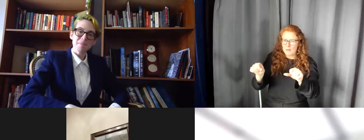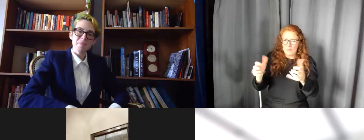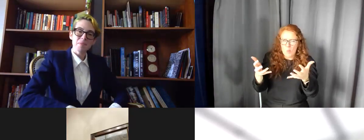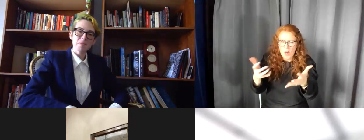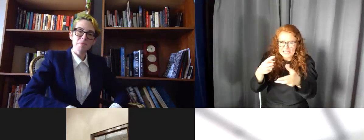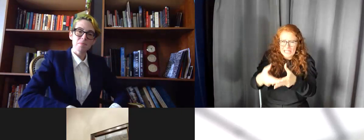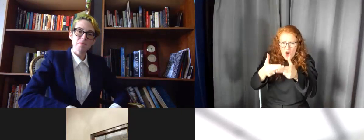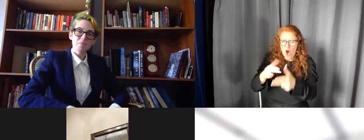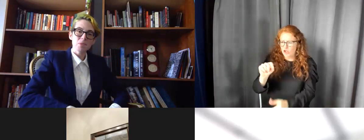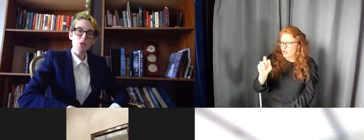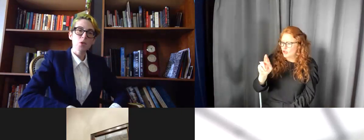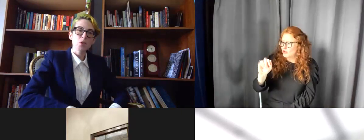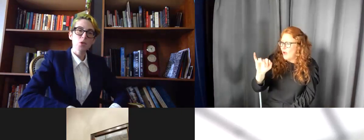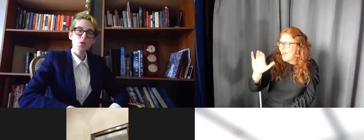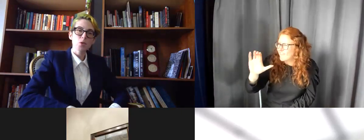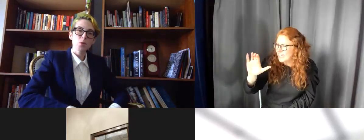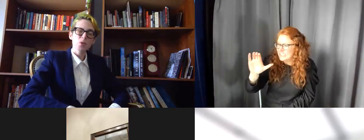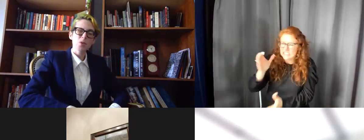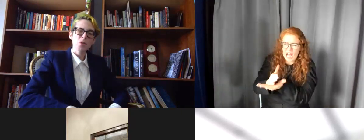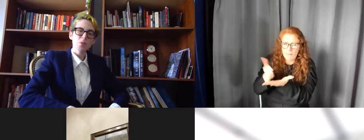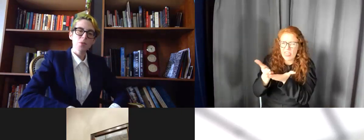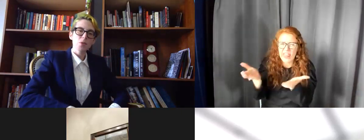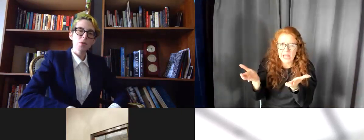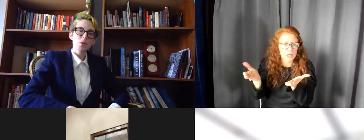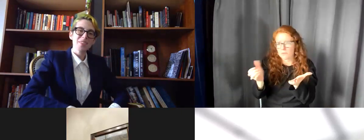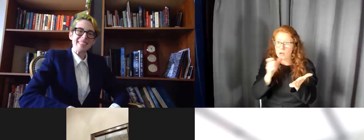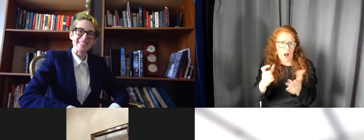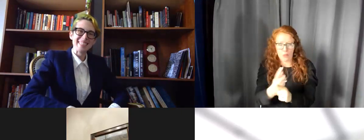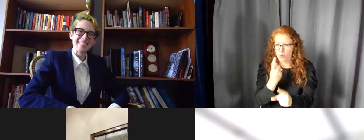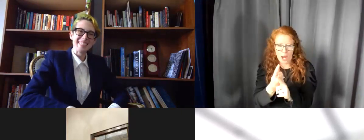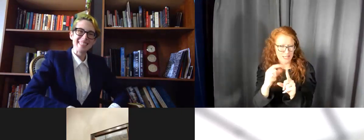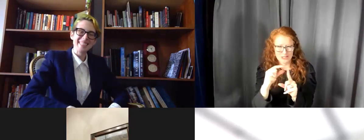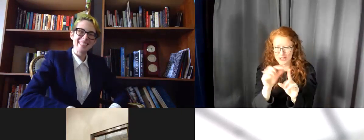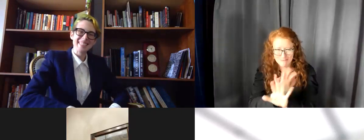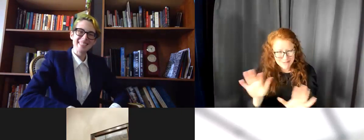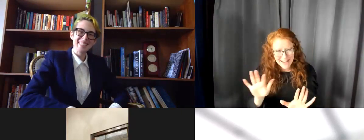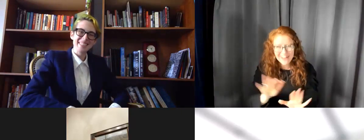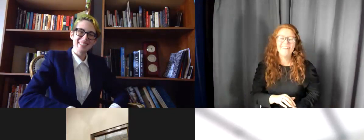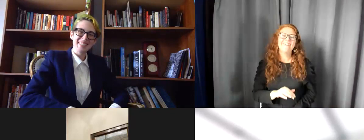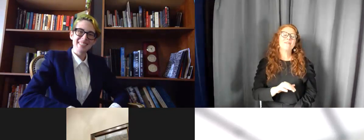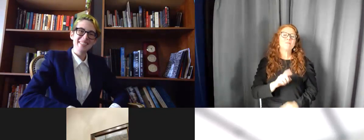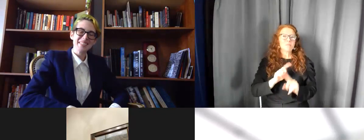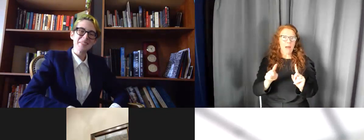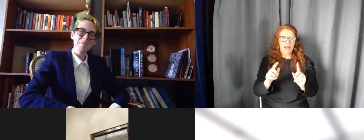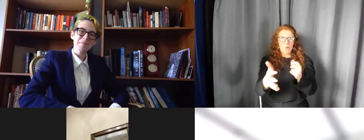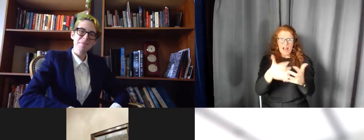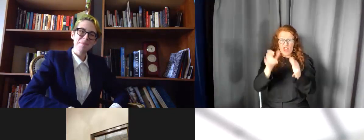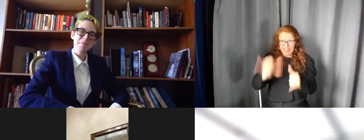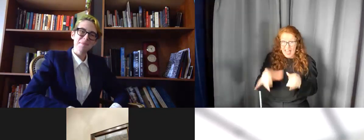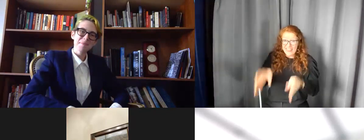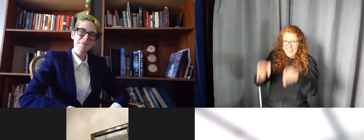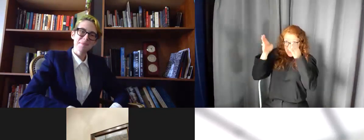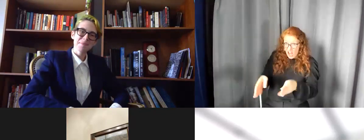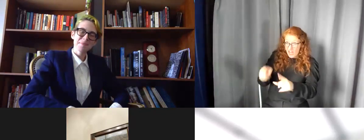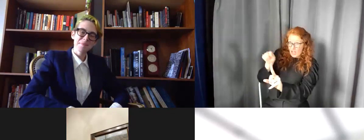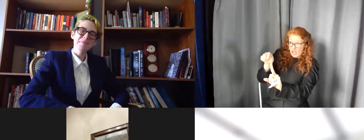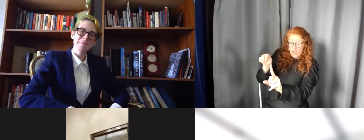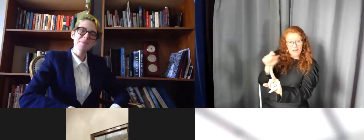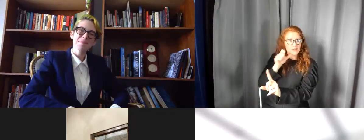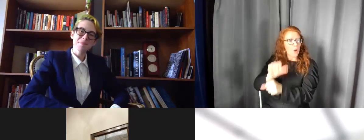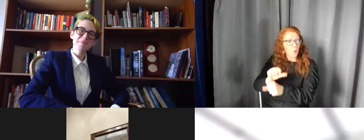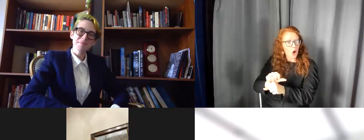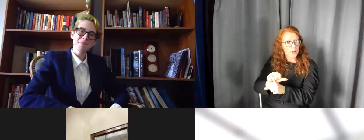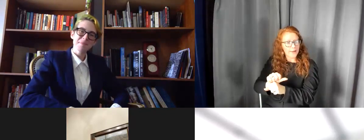Grace: Stop thingy isn't working. That's not the technical term for it, but it's not working, and things like that are very helpful, because